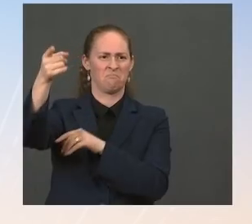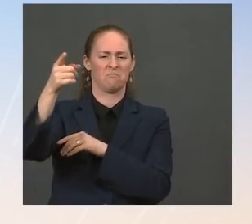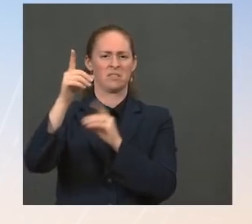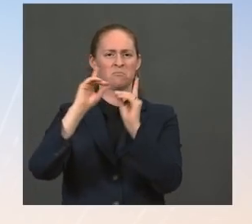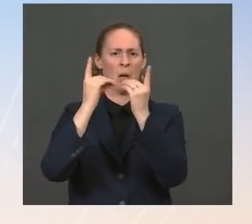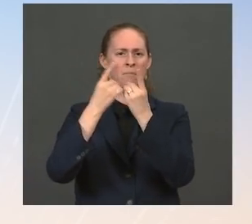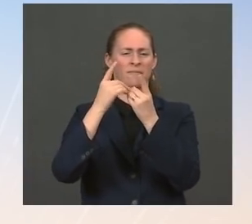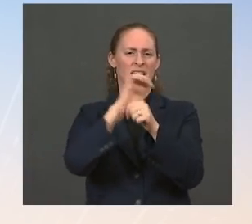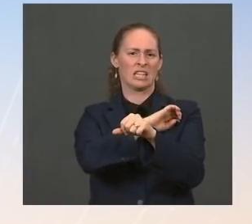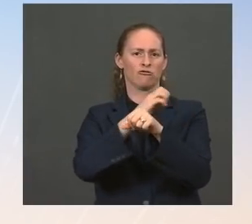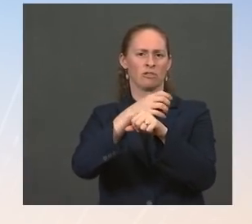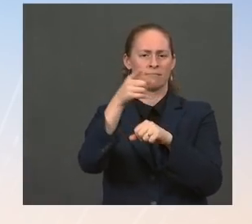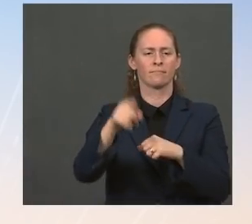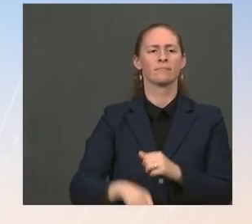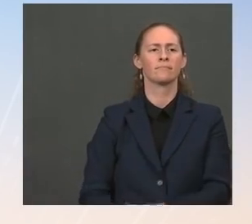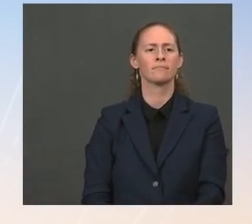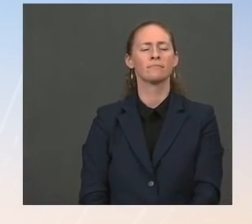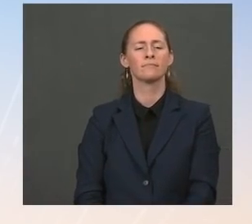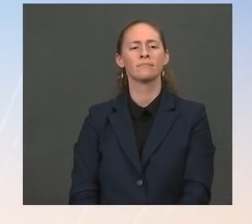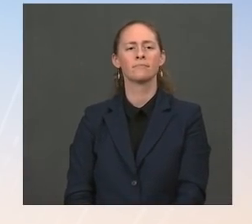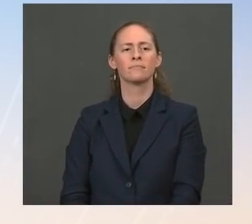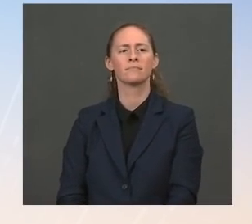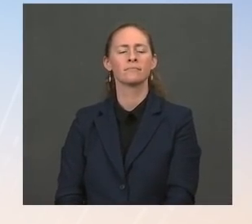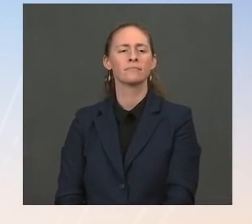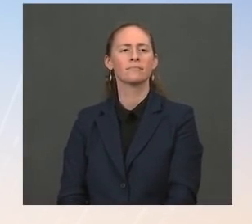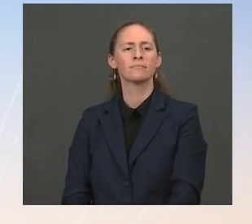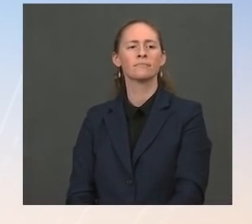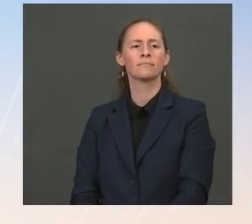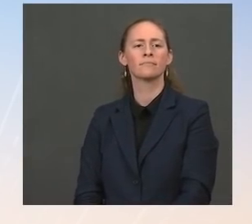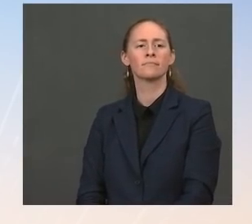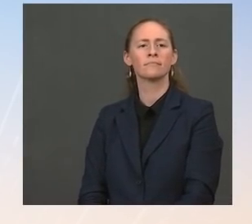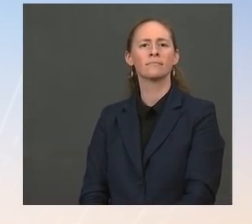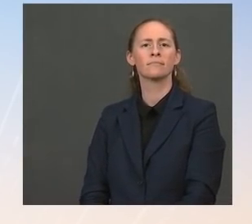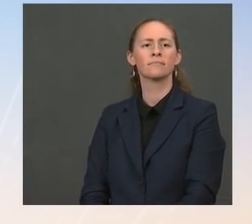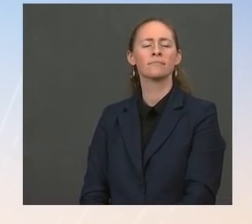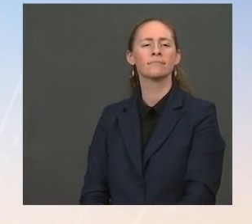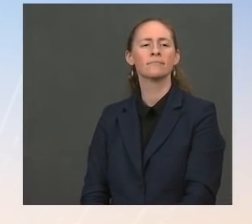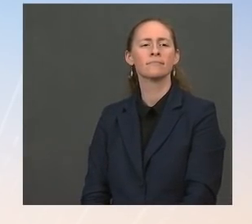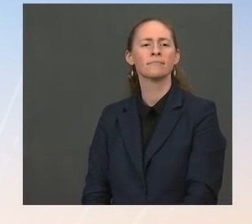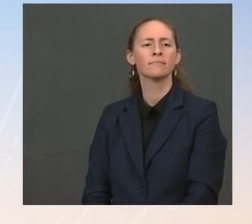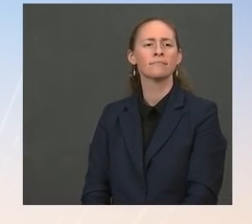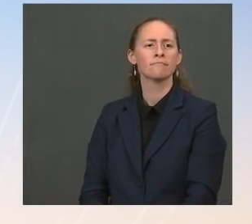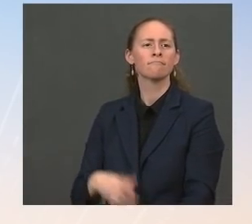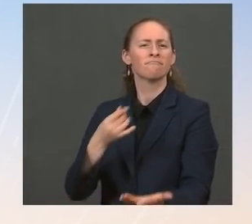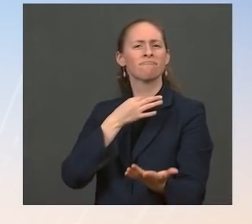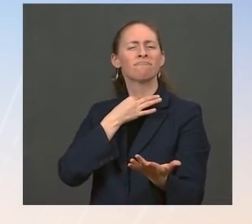on stopping future leases possibly -- Ms. Psaki: Yeah. The Press: -- things like that. But, you know, this is an ongoing threat, you know,